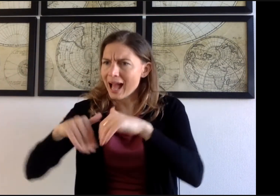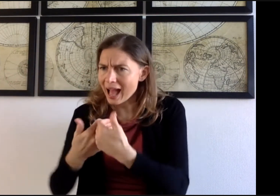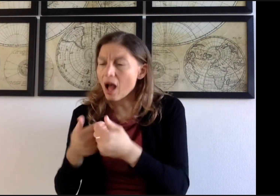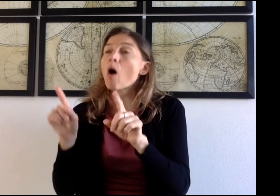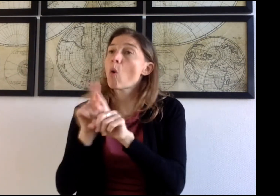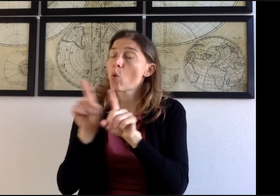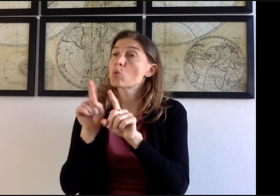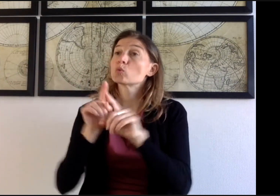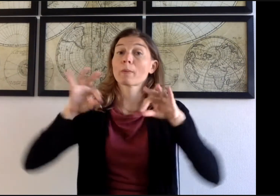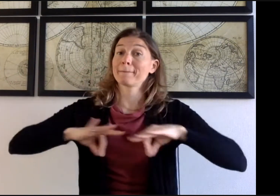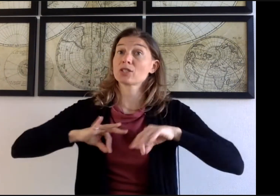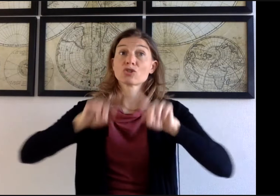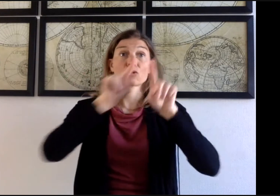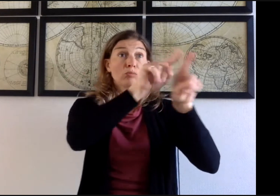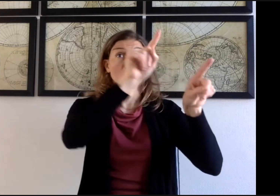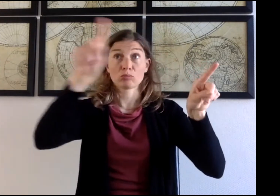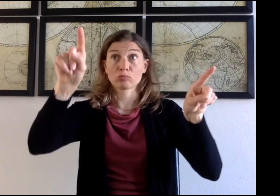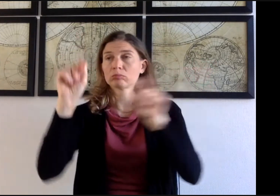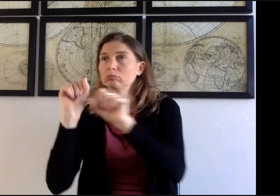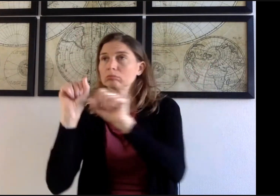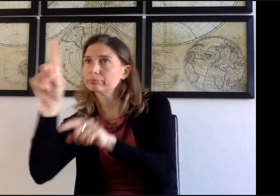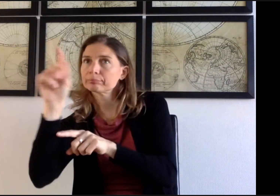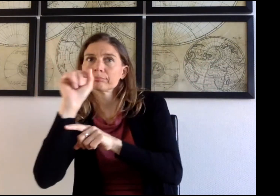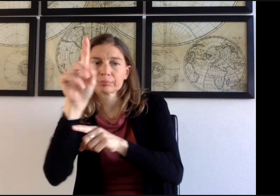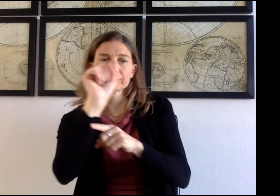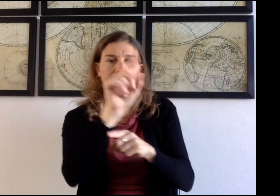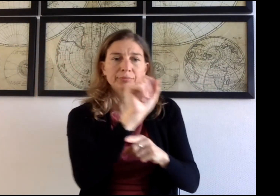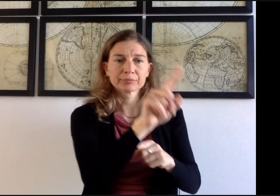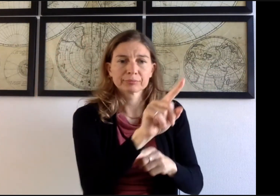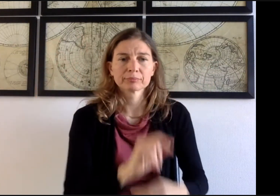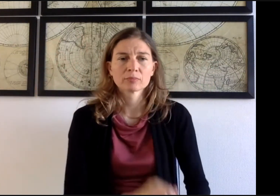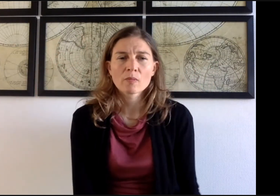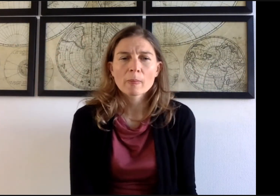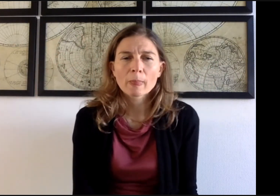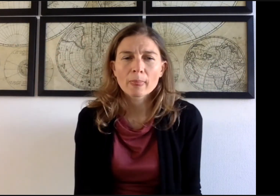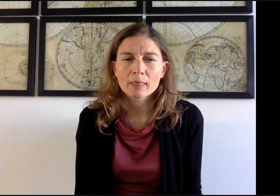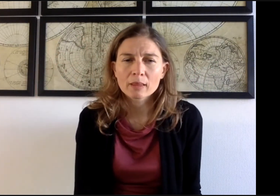Access to healthcare is a big problem, too regarding inaccessible services